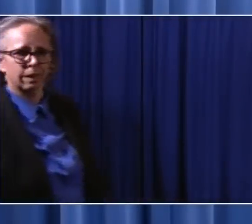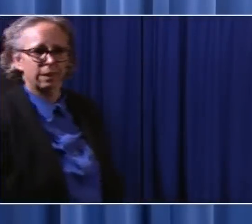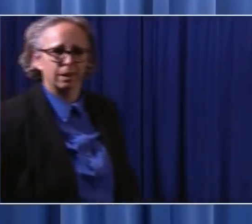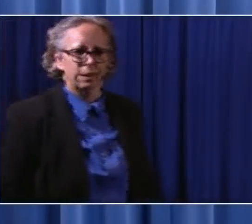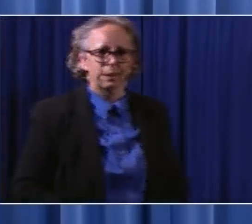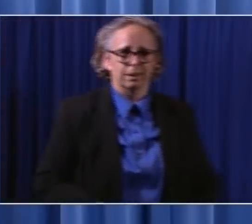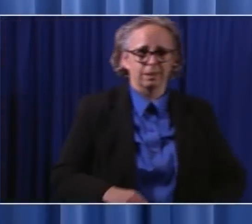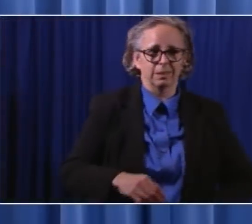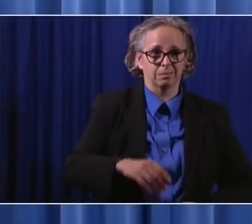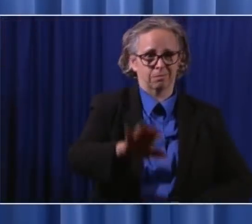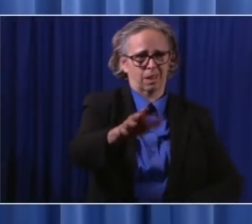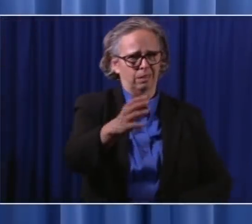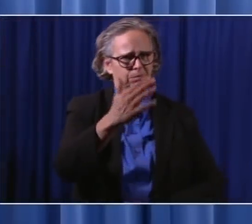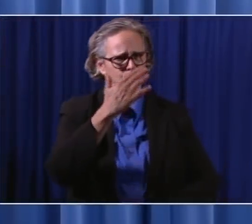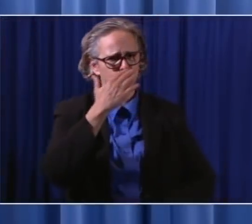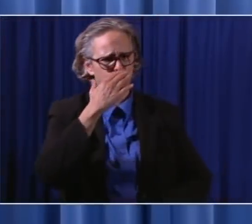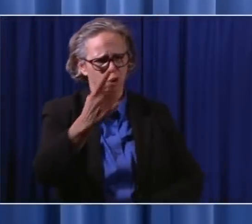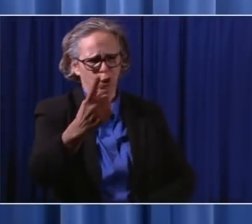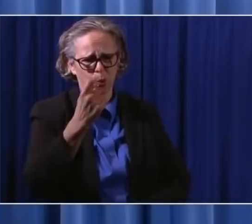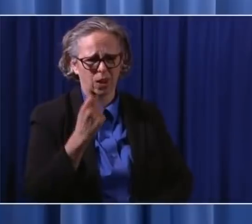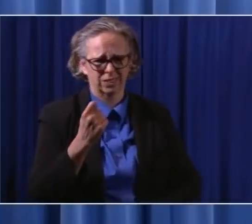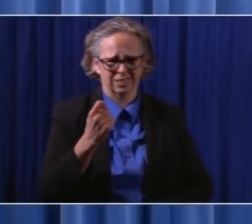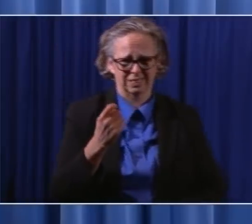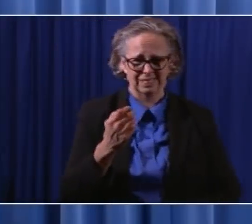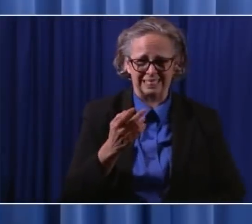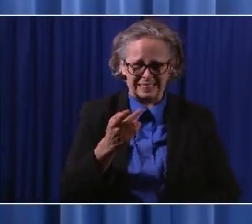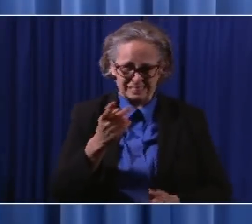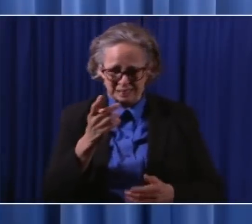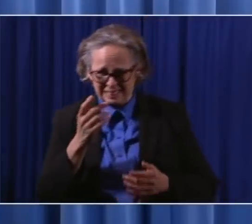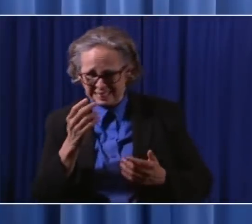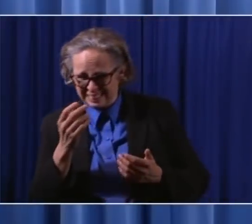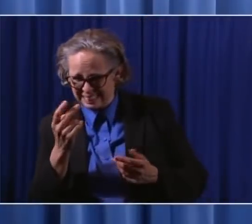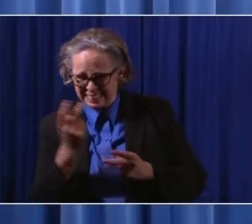IS THAT PERHAPS AFFECTING US? I HEAR THE PLAINS ARE FULL SOMETIMES. IS THAT AFFECTING US IN OHIO. THAT'S A GOOD QUESTION.